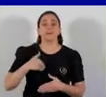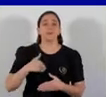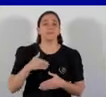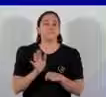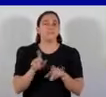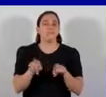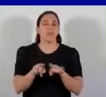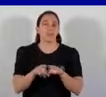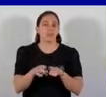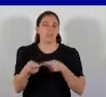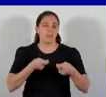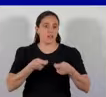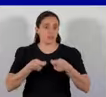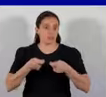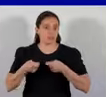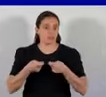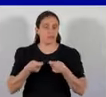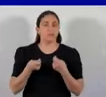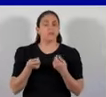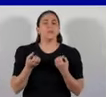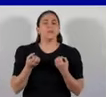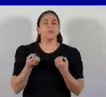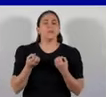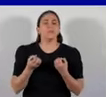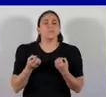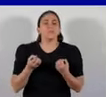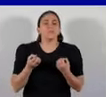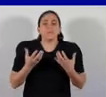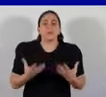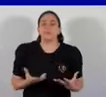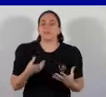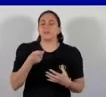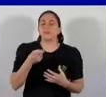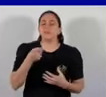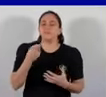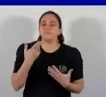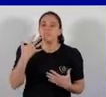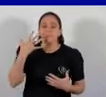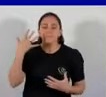And why it is an excellent opportunity to invest in Argentina